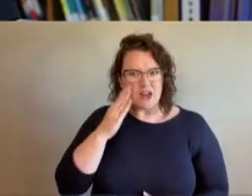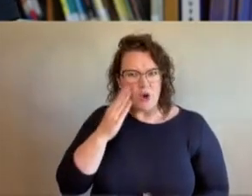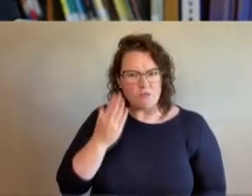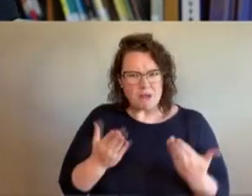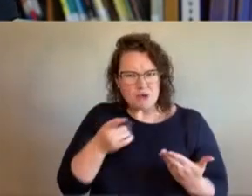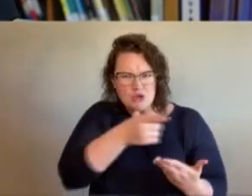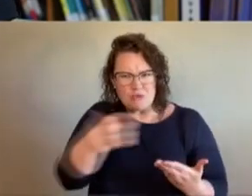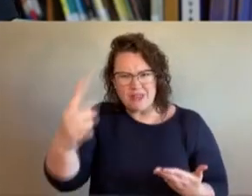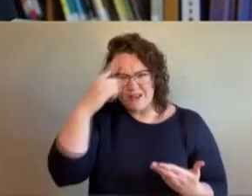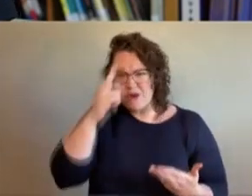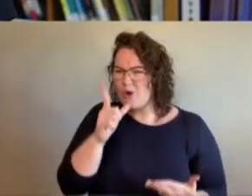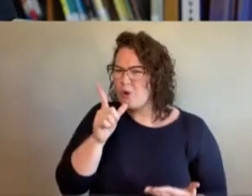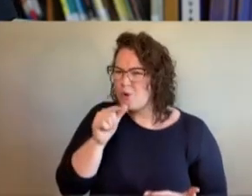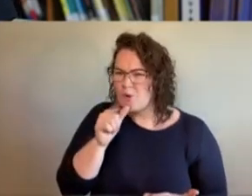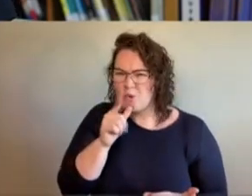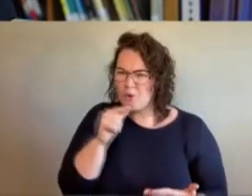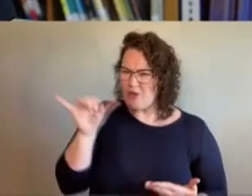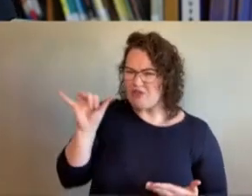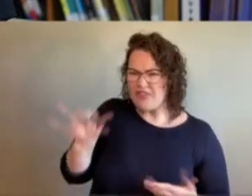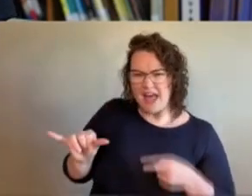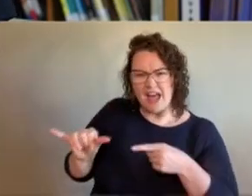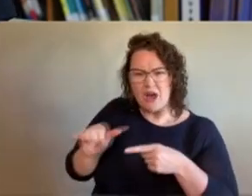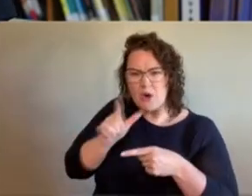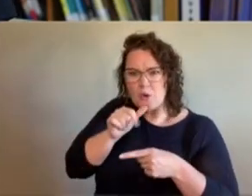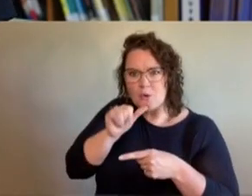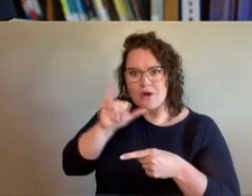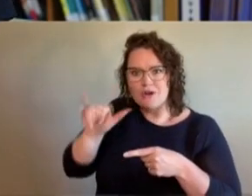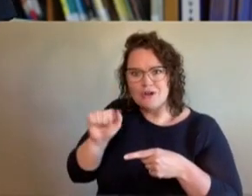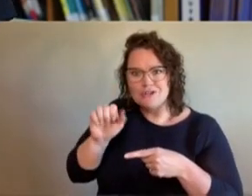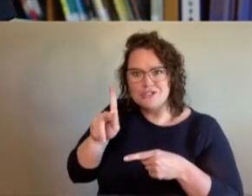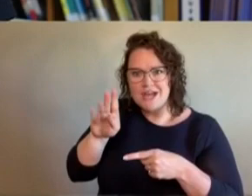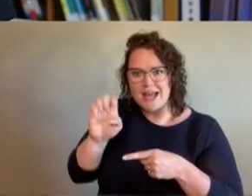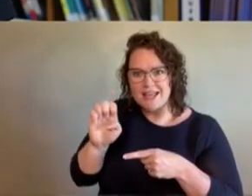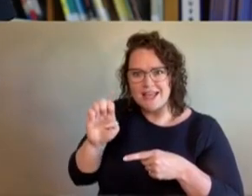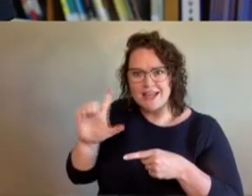This is the first time his story has been p